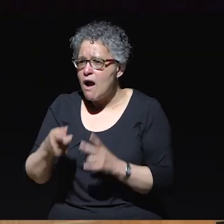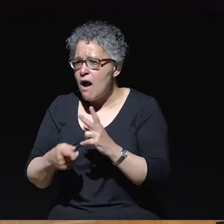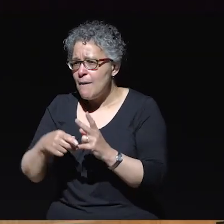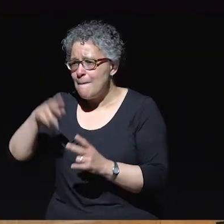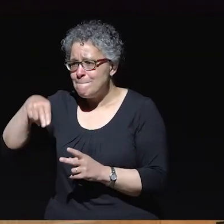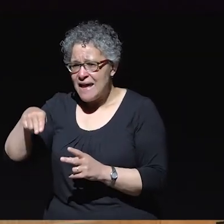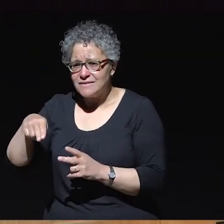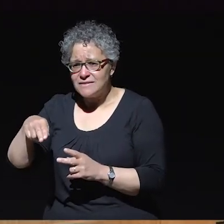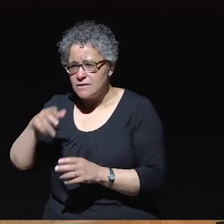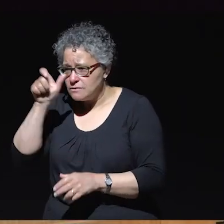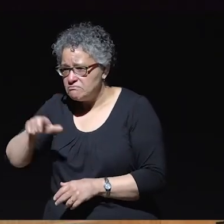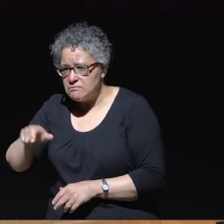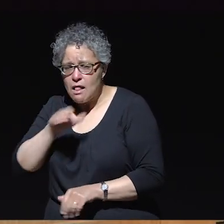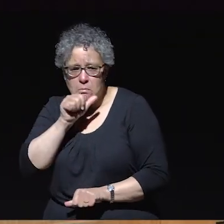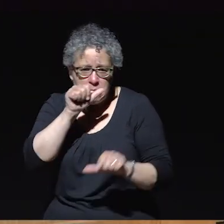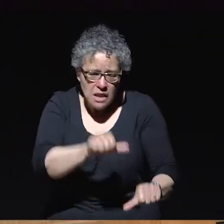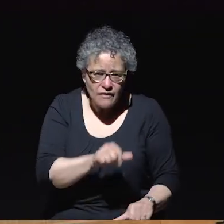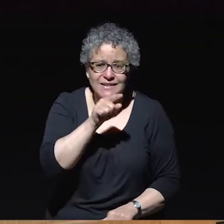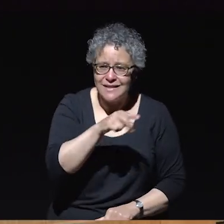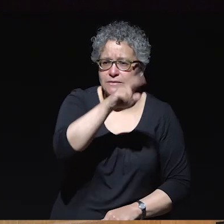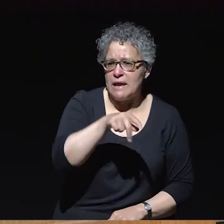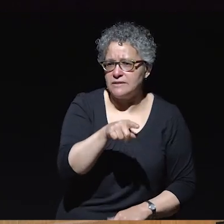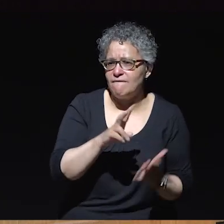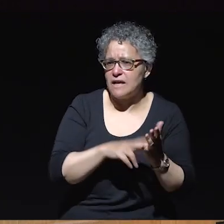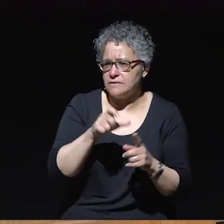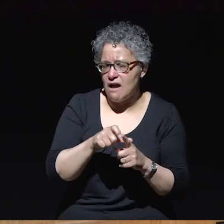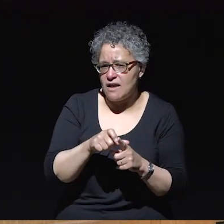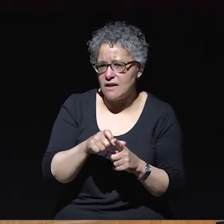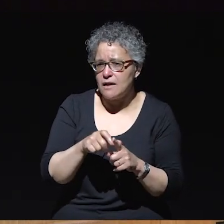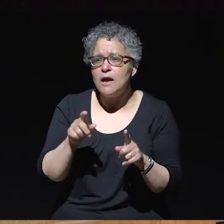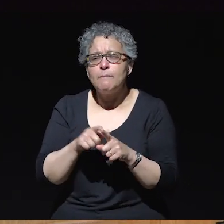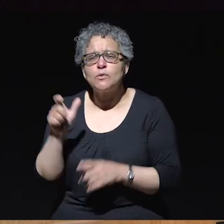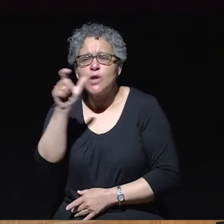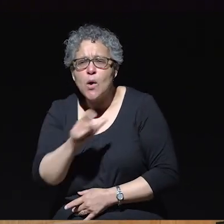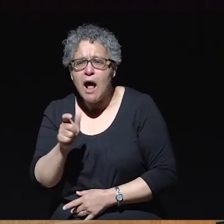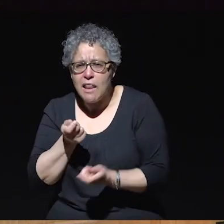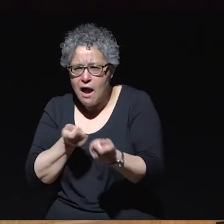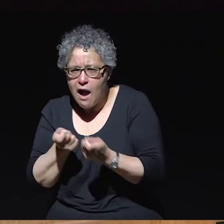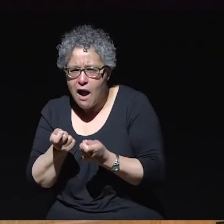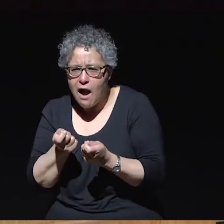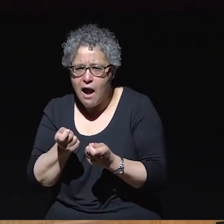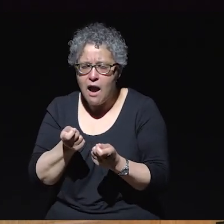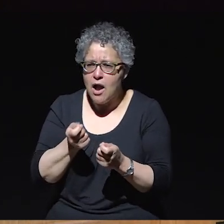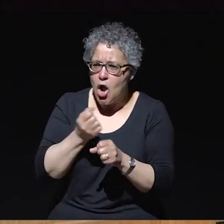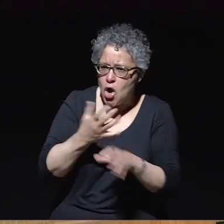But also the idea of colour management. The wonderful golds and blues juxtaposed in the Stuart brothers,